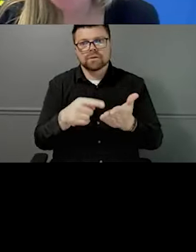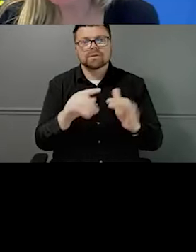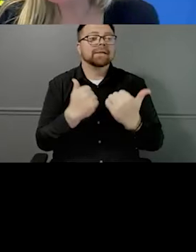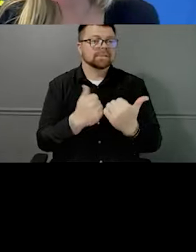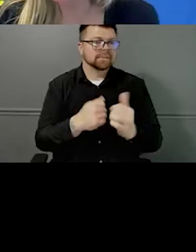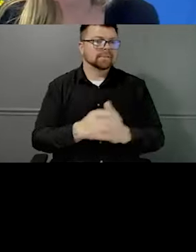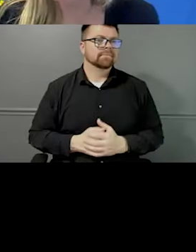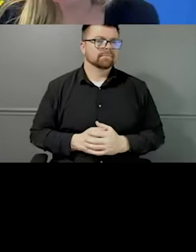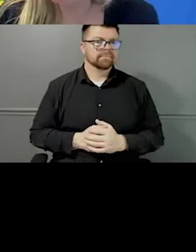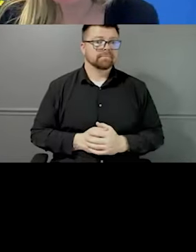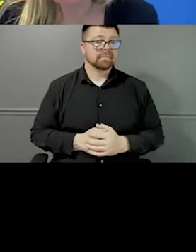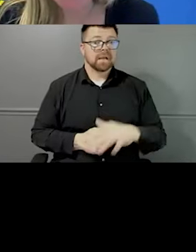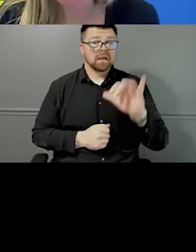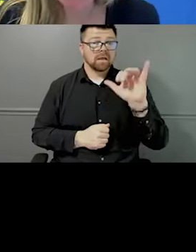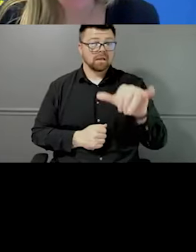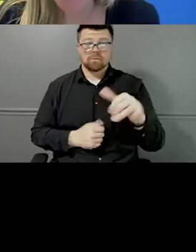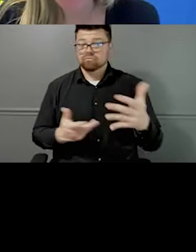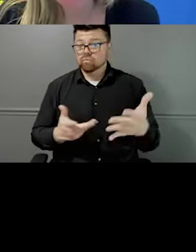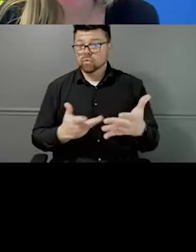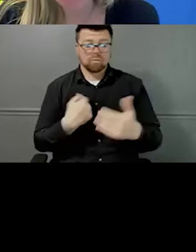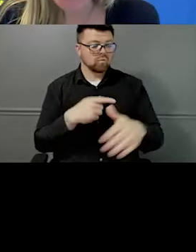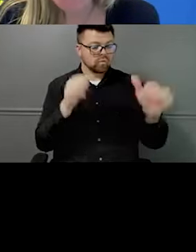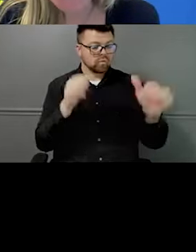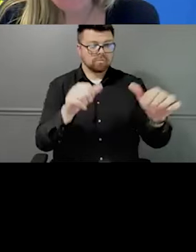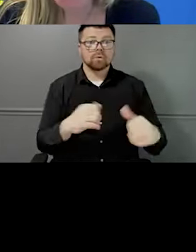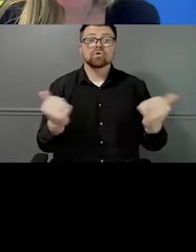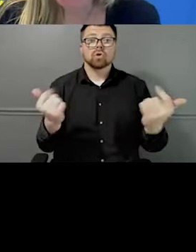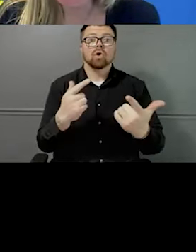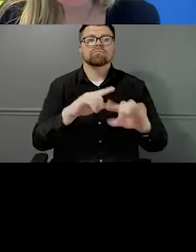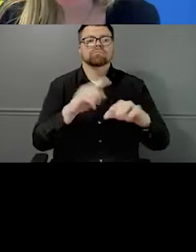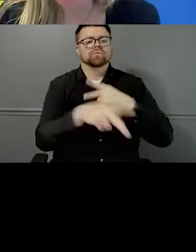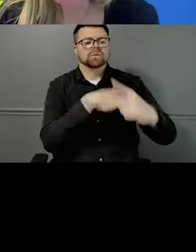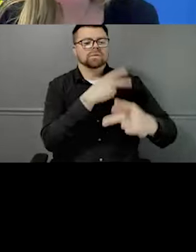This is where we post all the versions of the forms